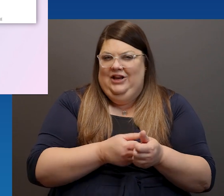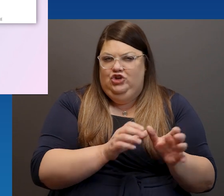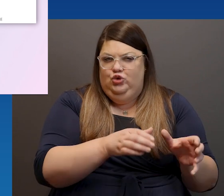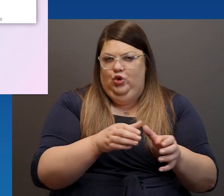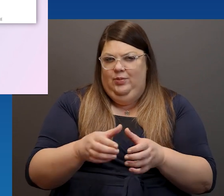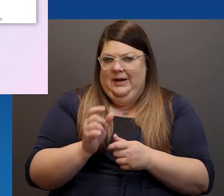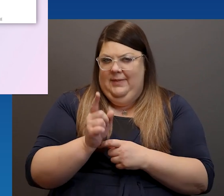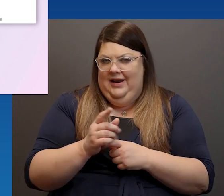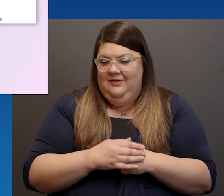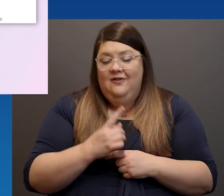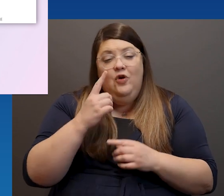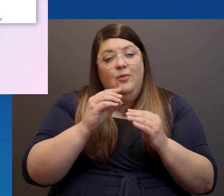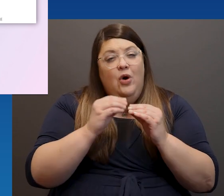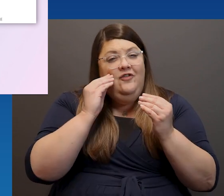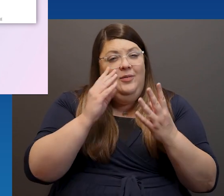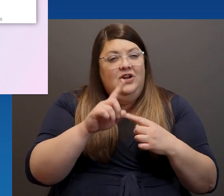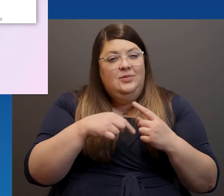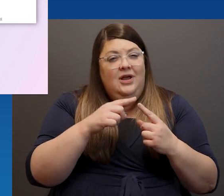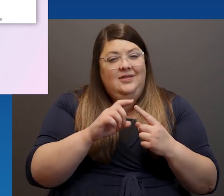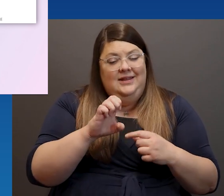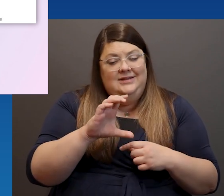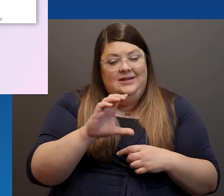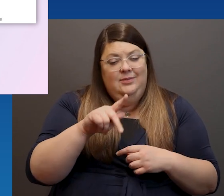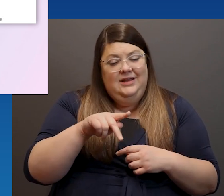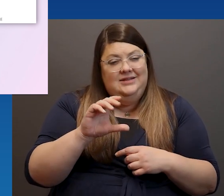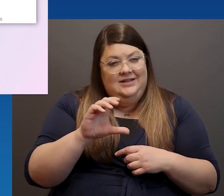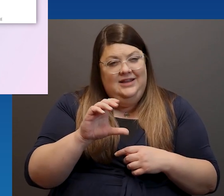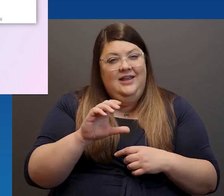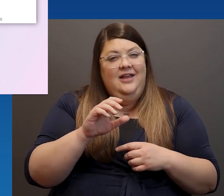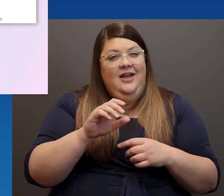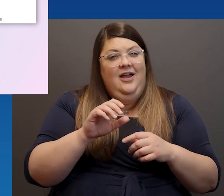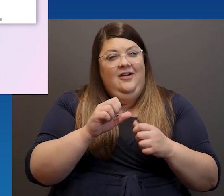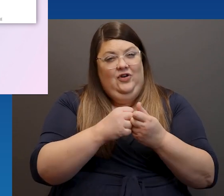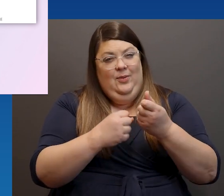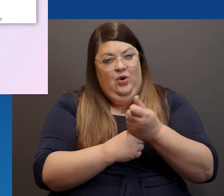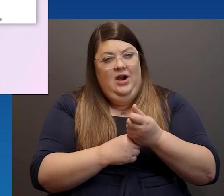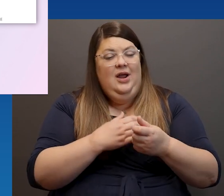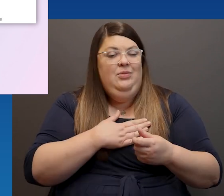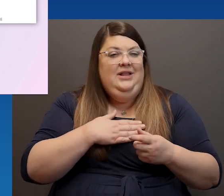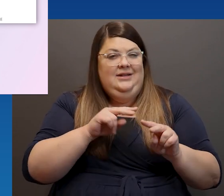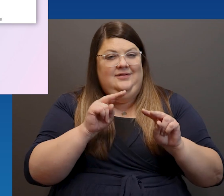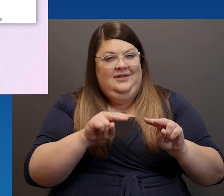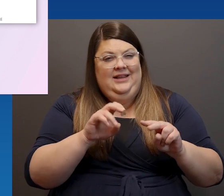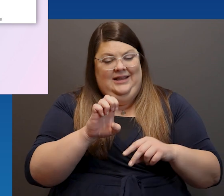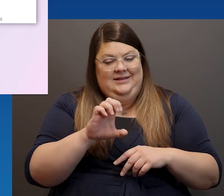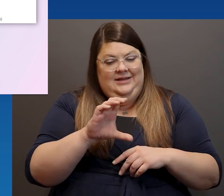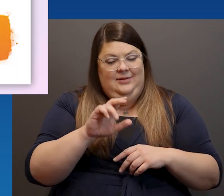And for more information on the ECPC framework, please visit ecpcta.org.